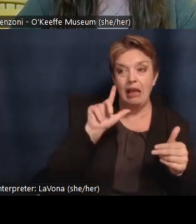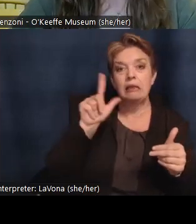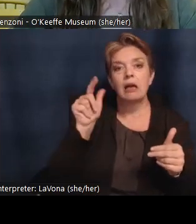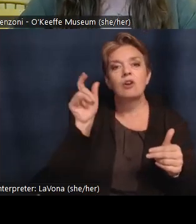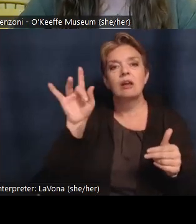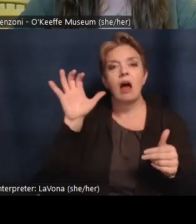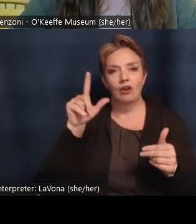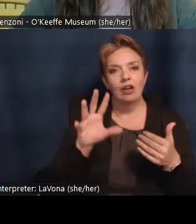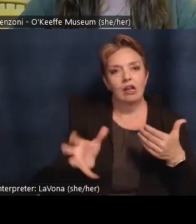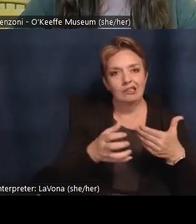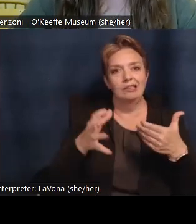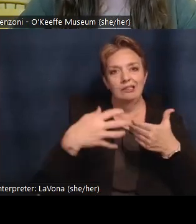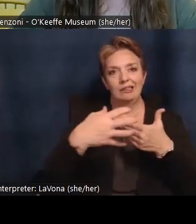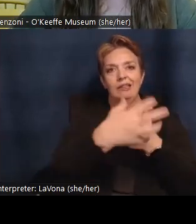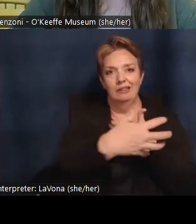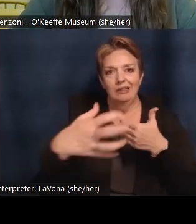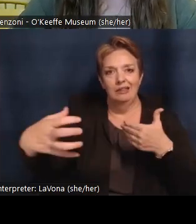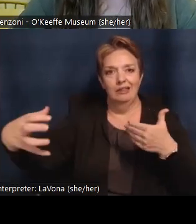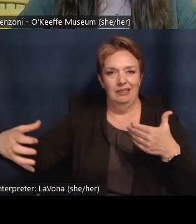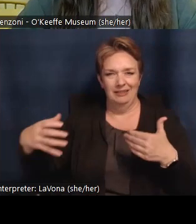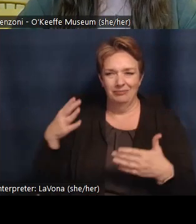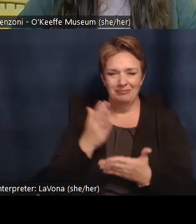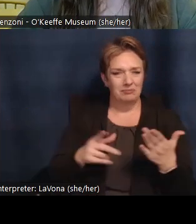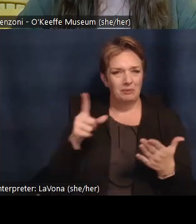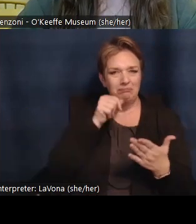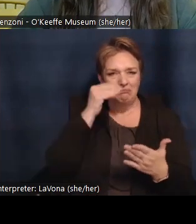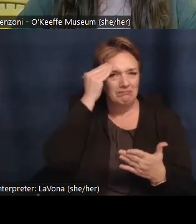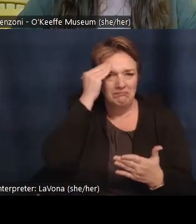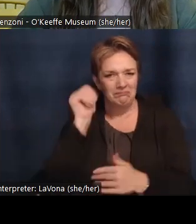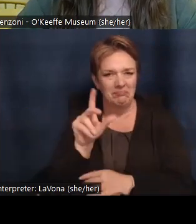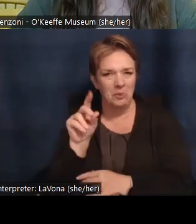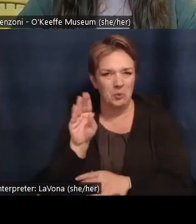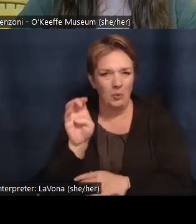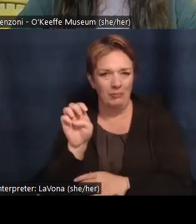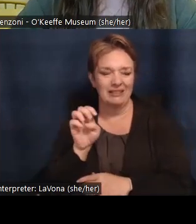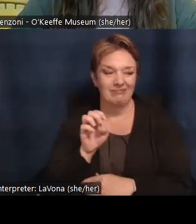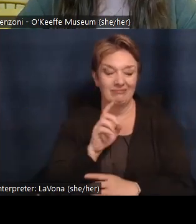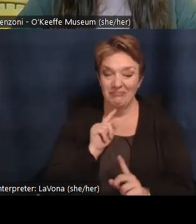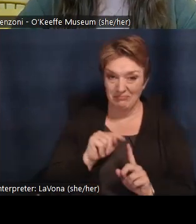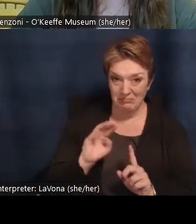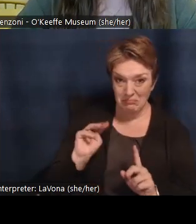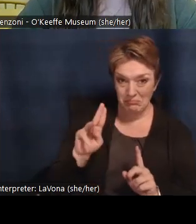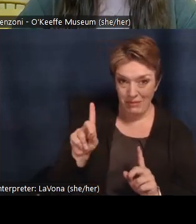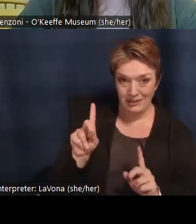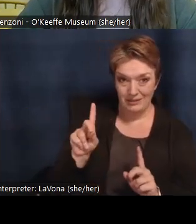For those of you who are less familiar with adobe, adobe is mud, so it's really a mixture of earth and water.